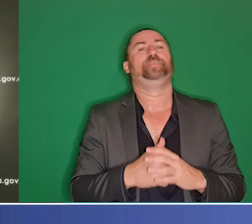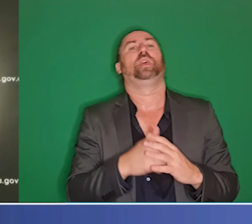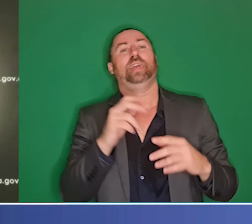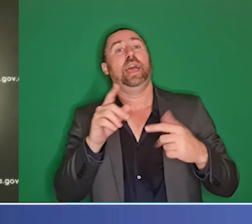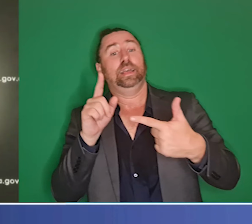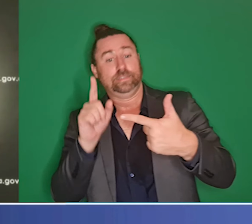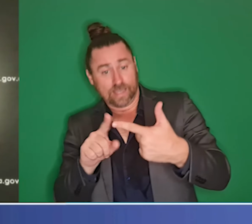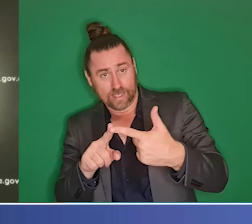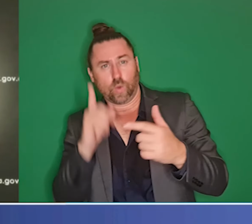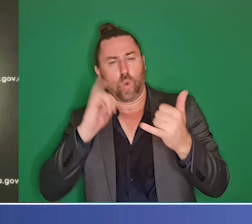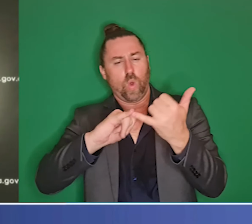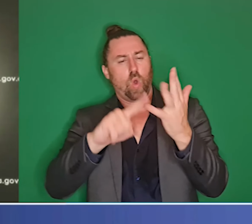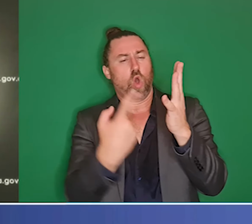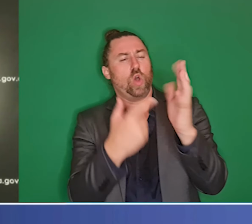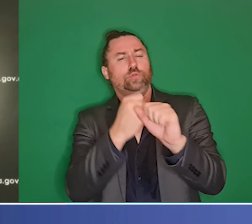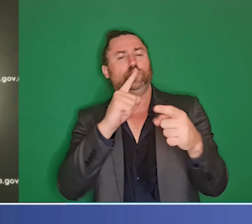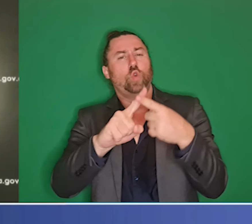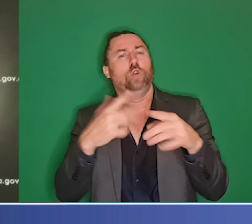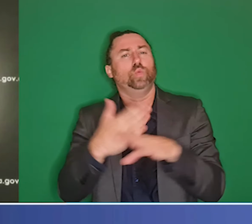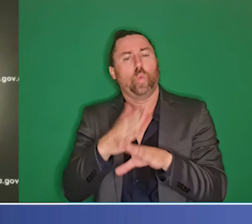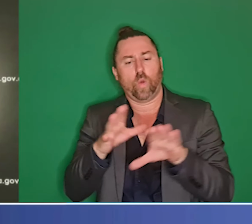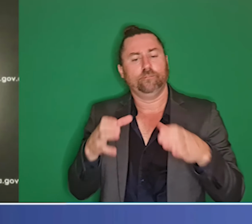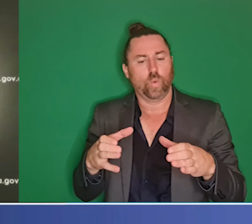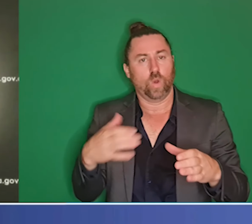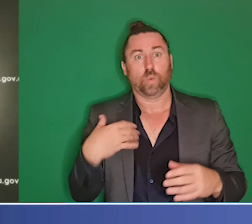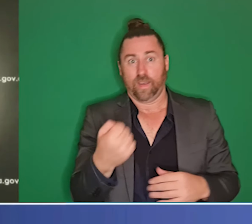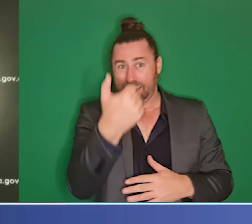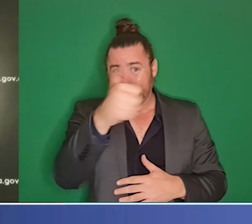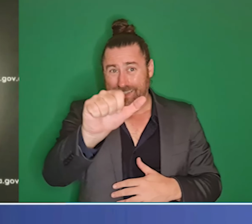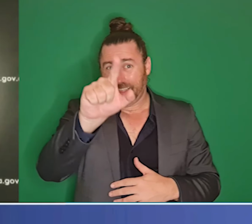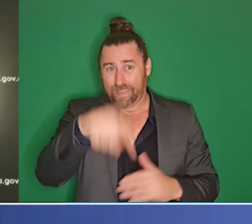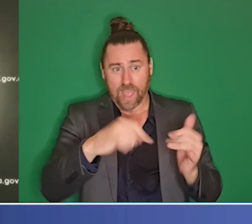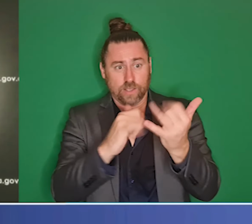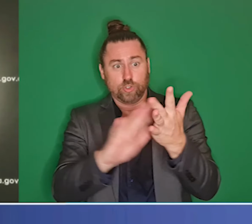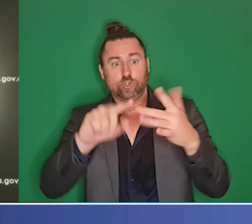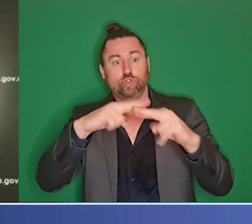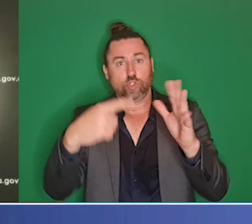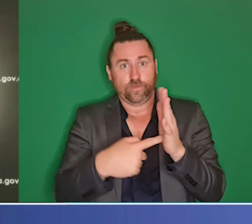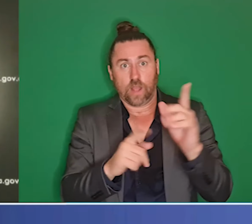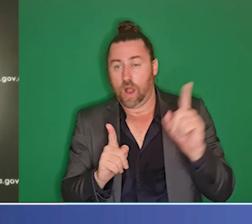And so we've provided over 60,000 shifts through surge workforce.